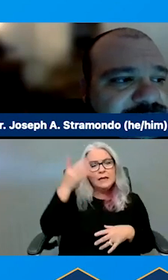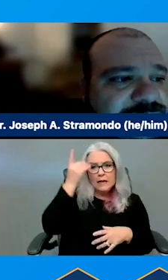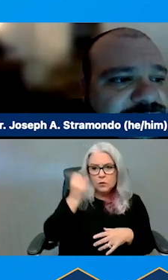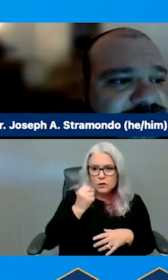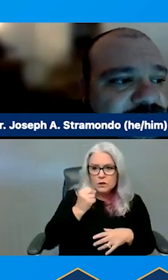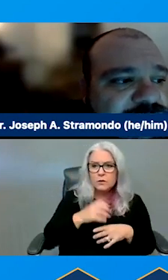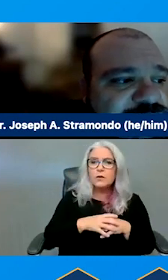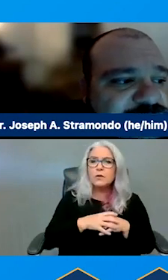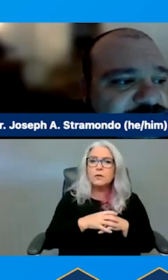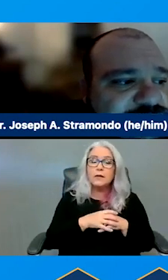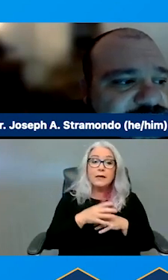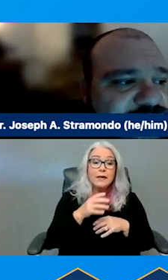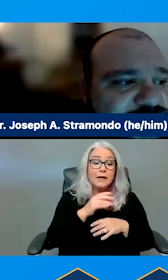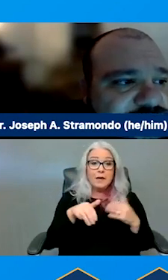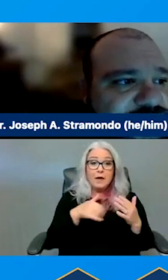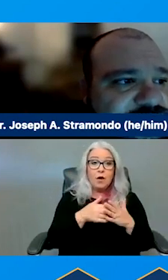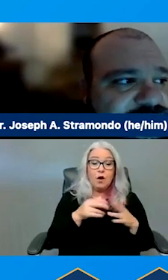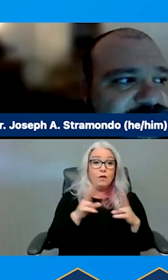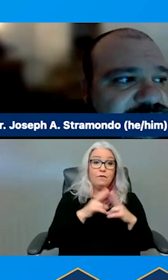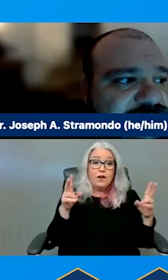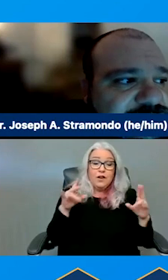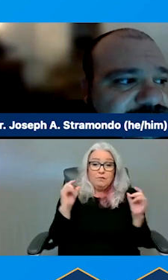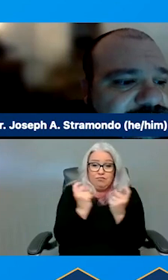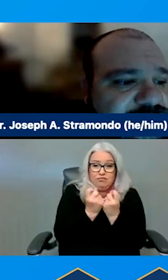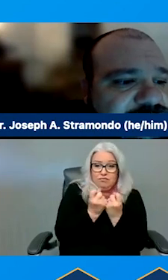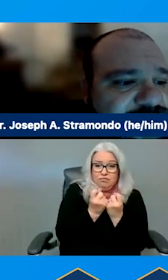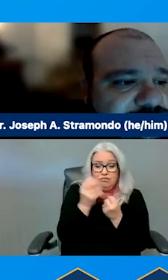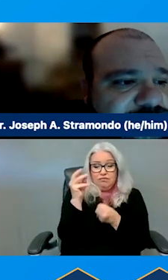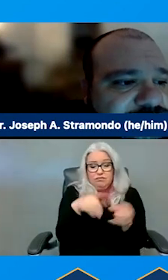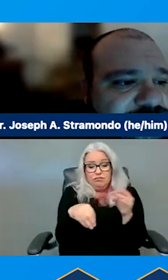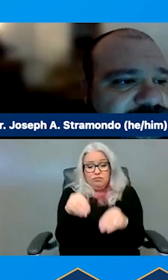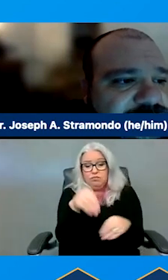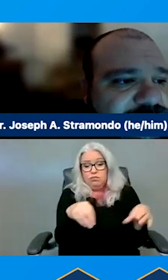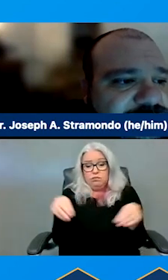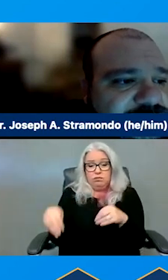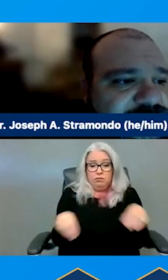have downs syndrome and they are very, very crowded into a crib